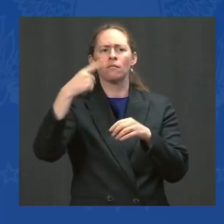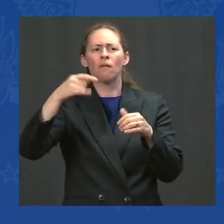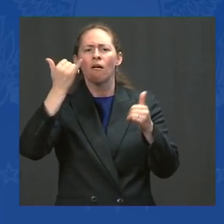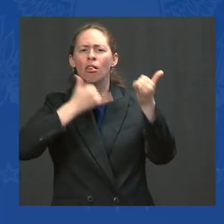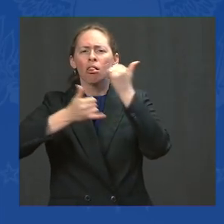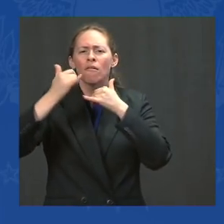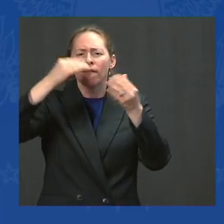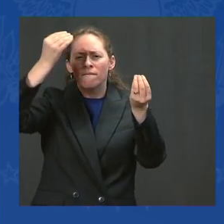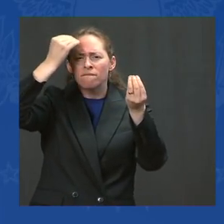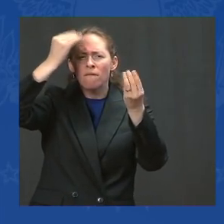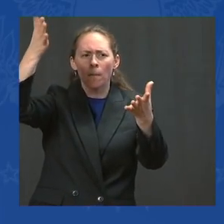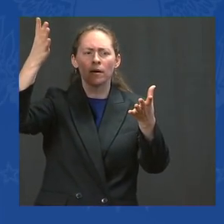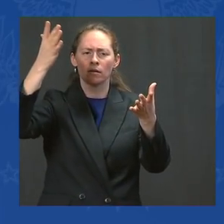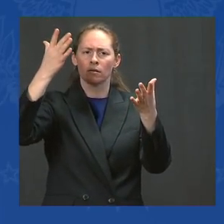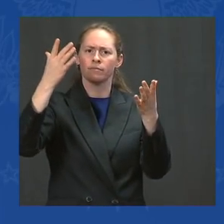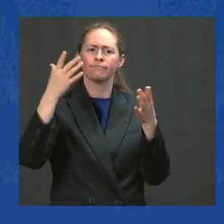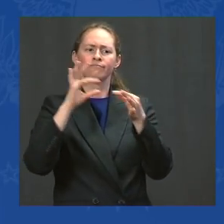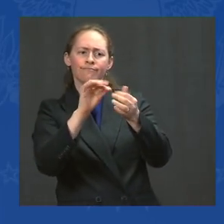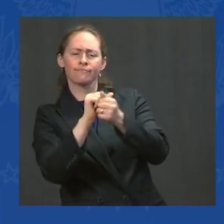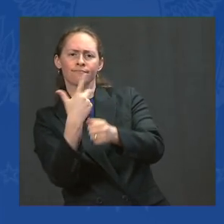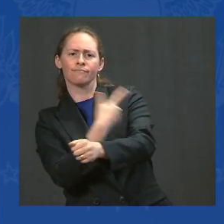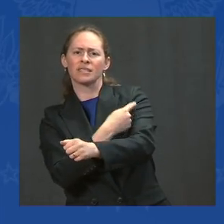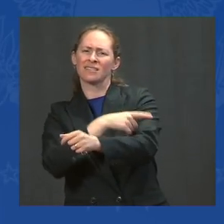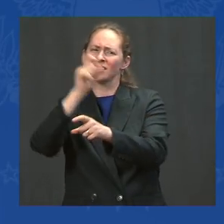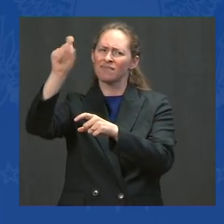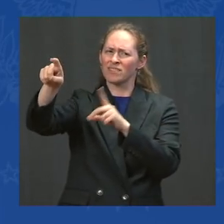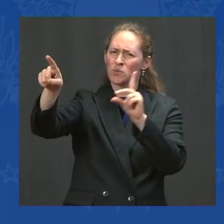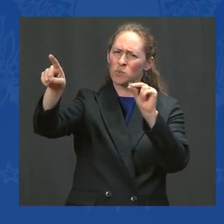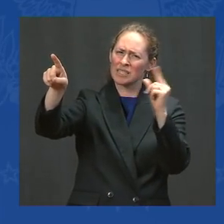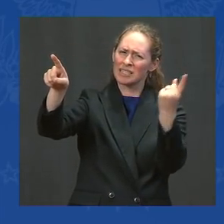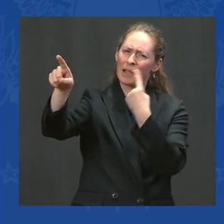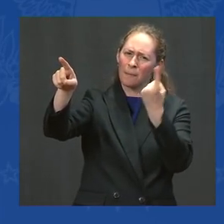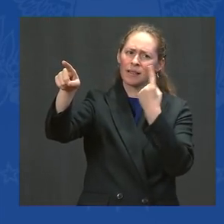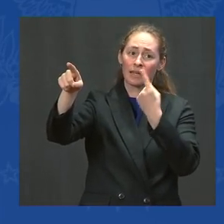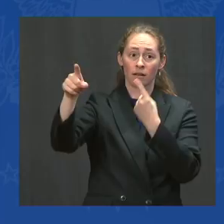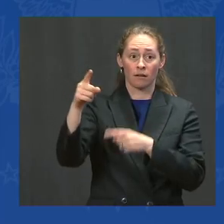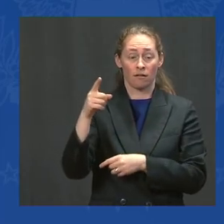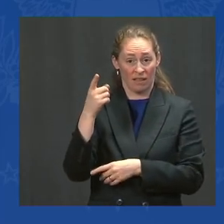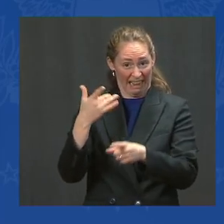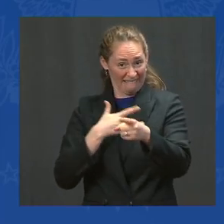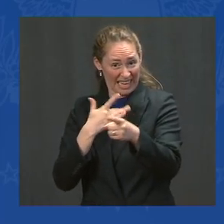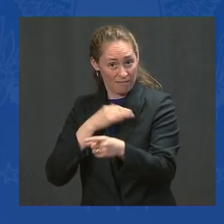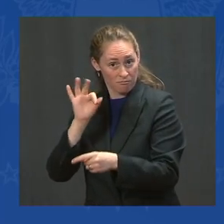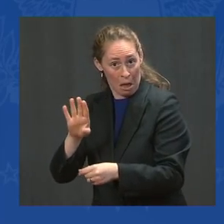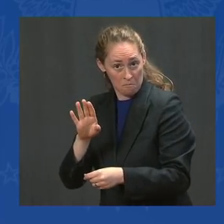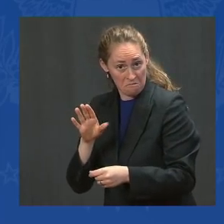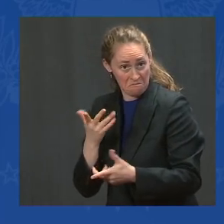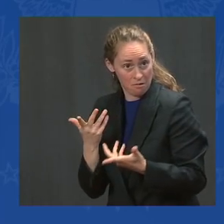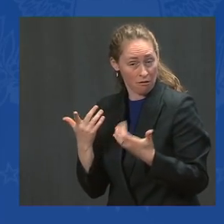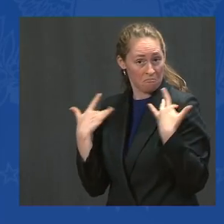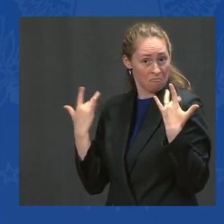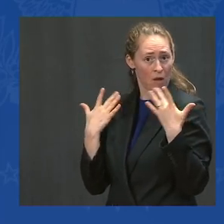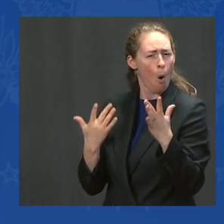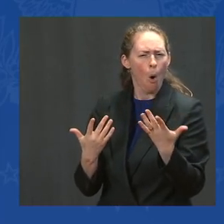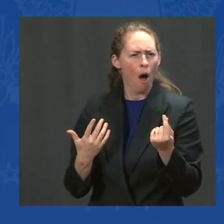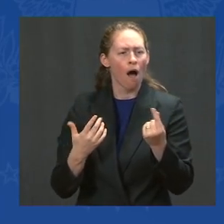The Press: Have they done enough in your opinion to stop -- >> The President: I haven't -- to be completely honest with you, I don't know that they did anything today.